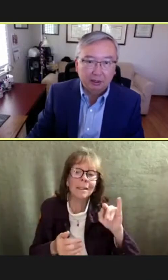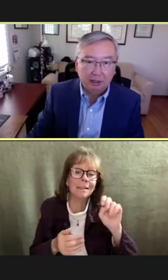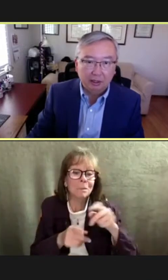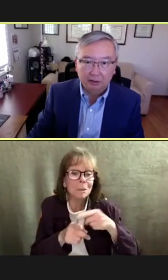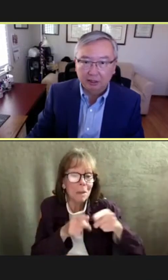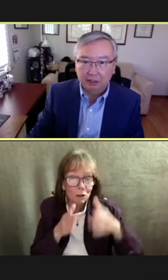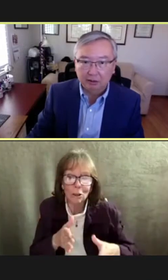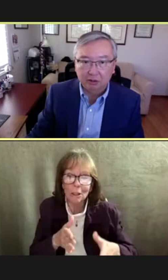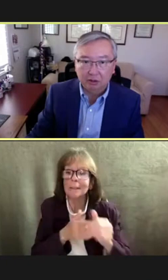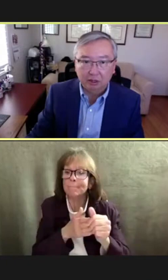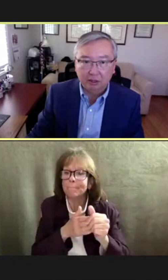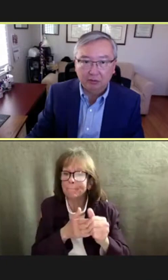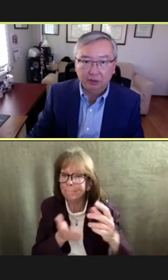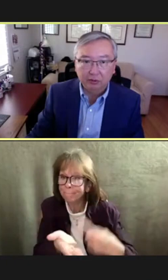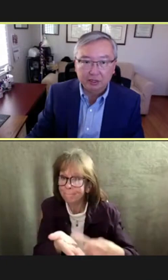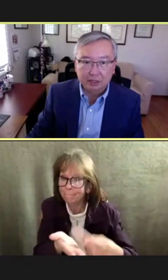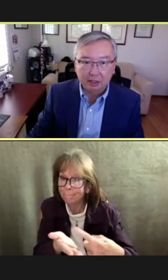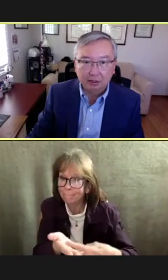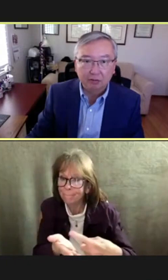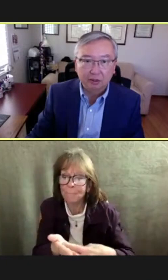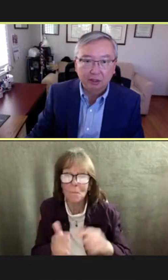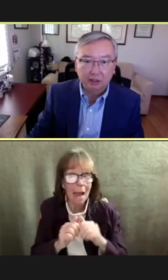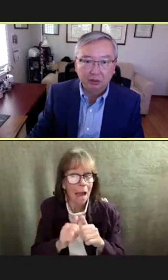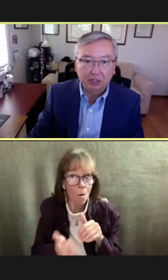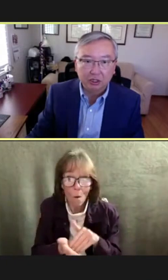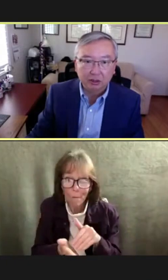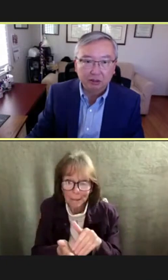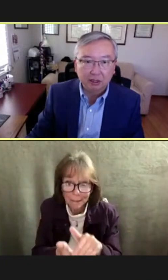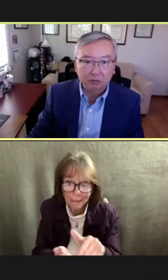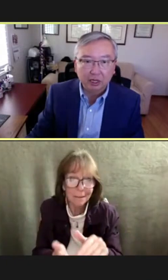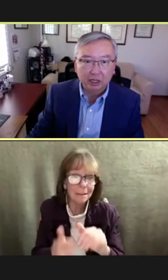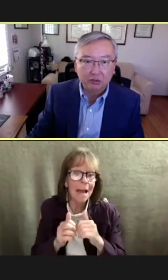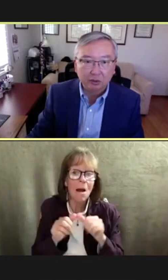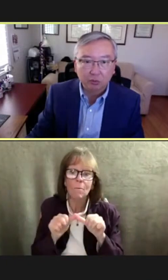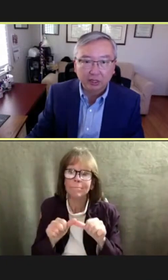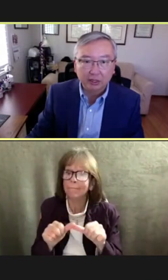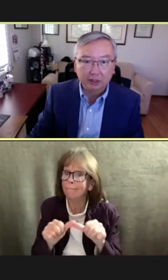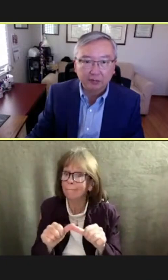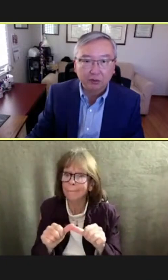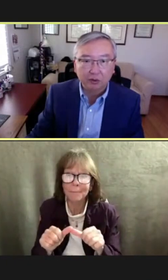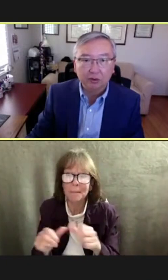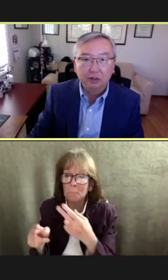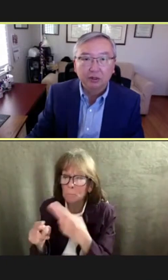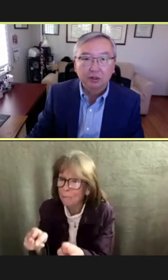The frequency and duration can range from weekly for